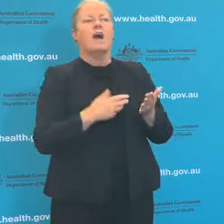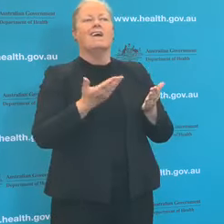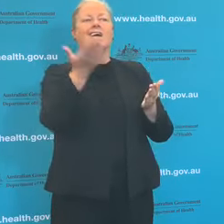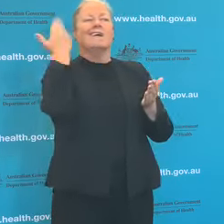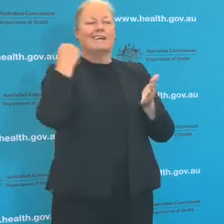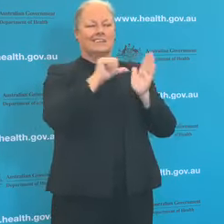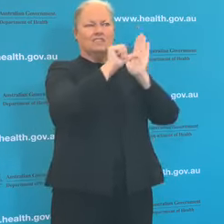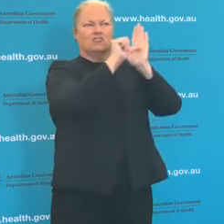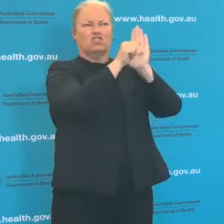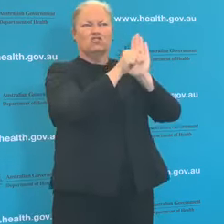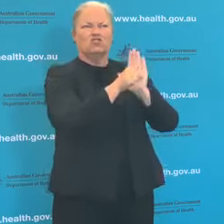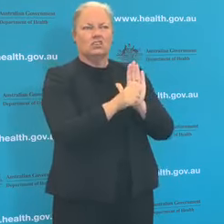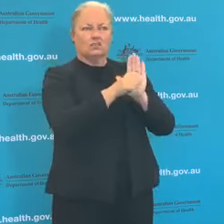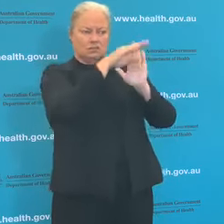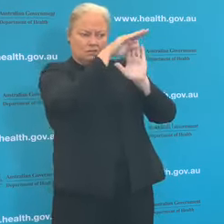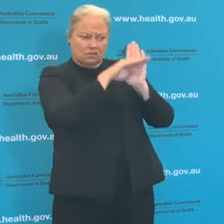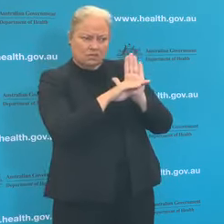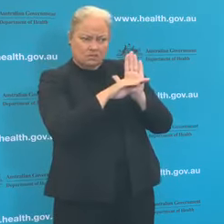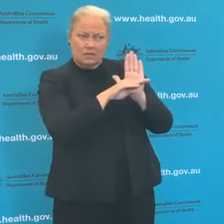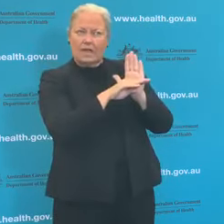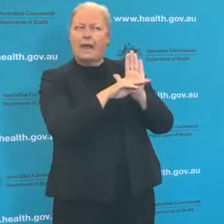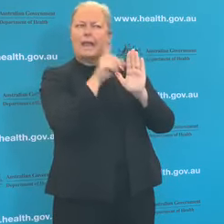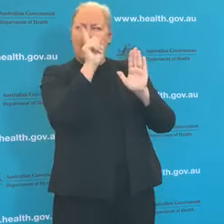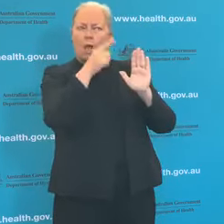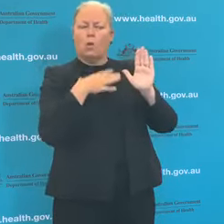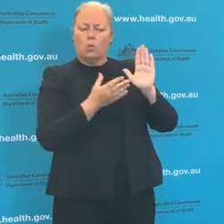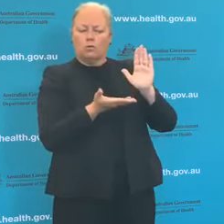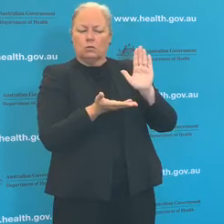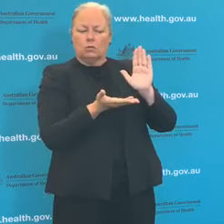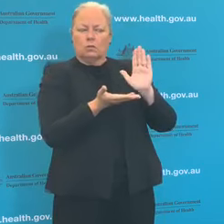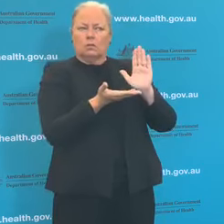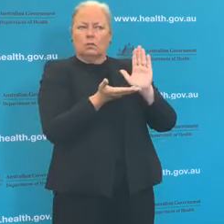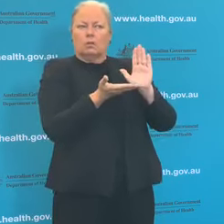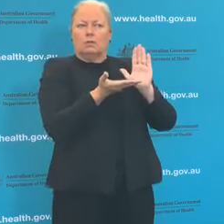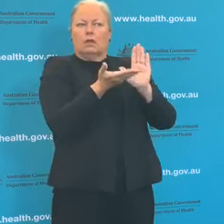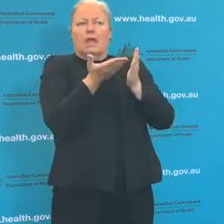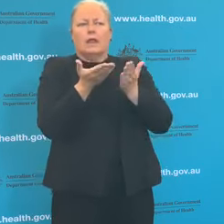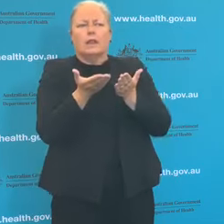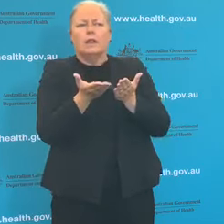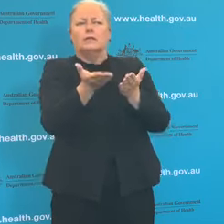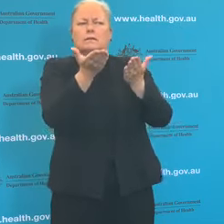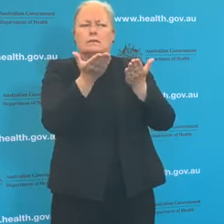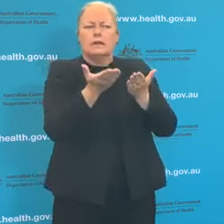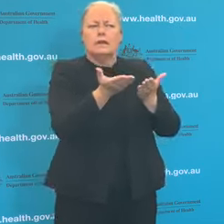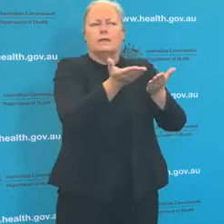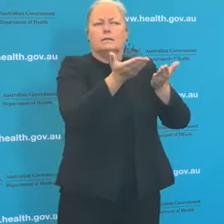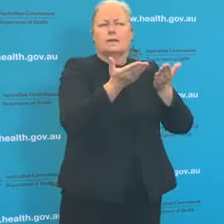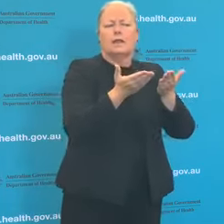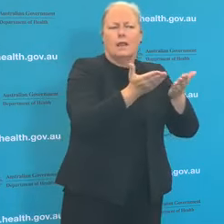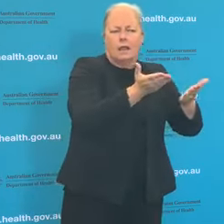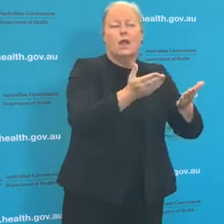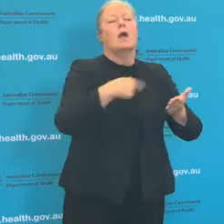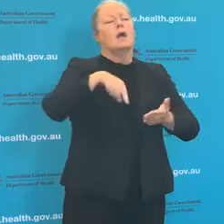on with economic activity and our lives in a COVID safe way. We will continually